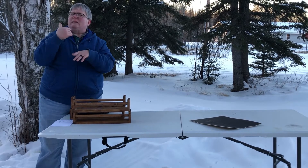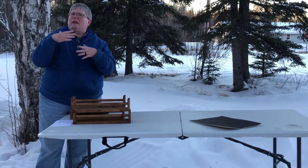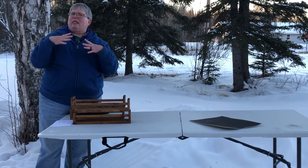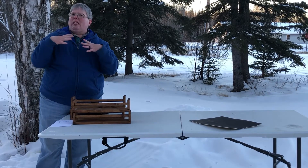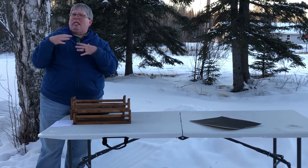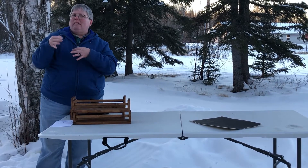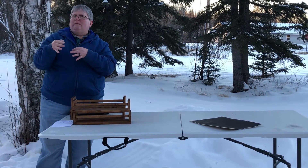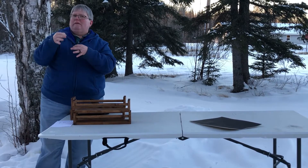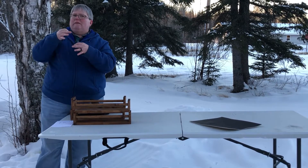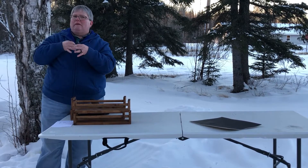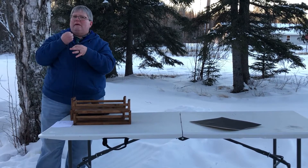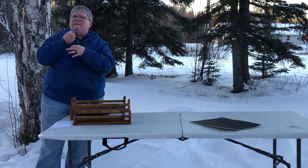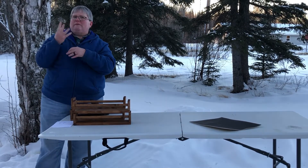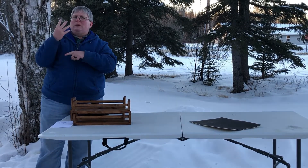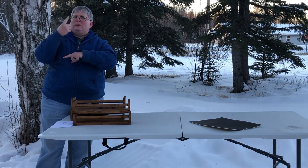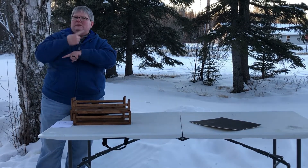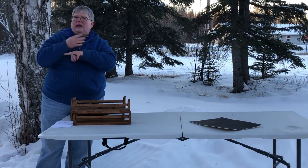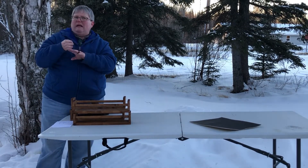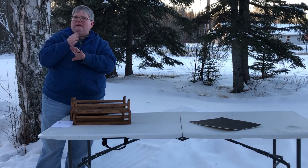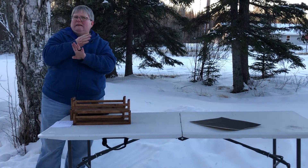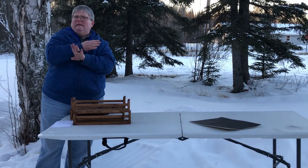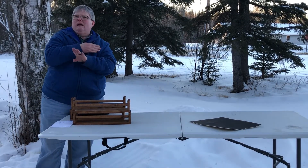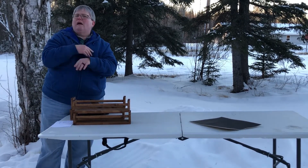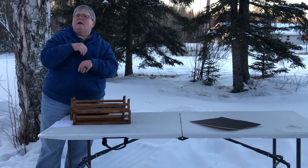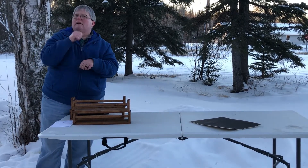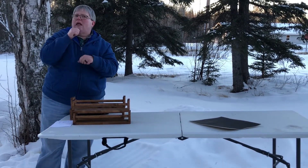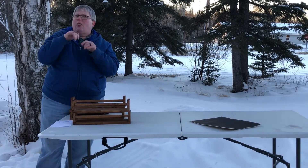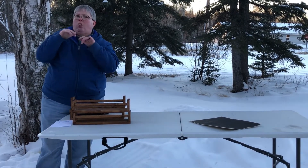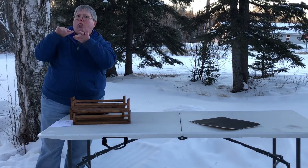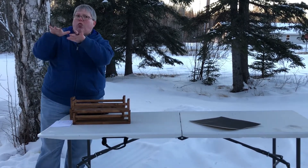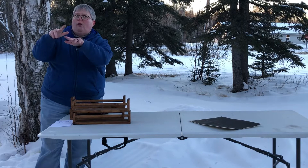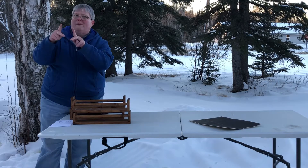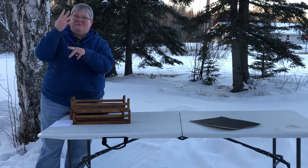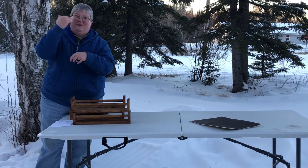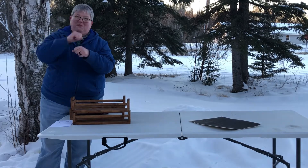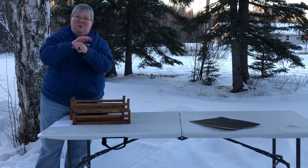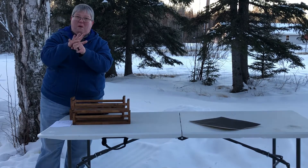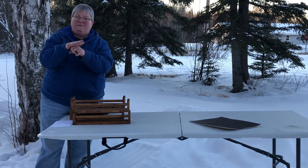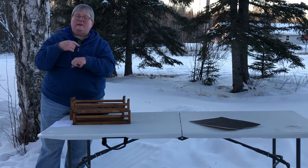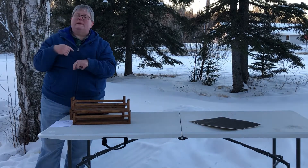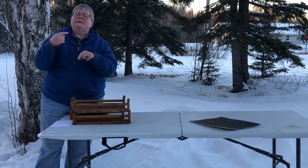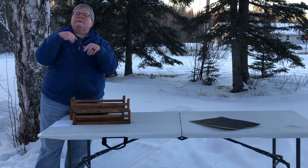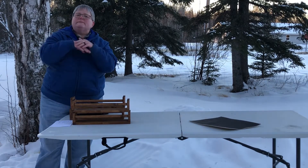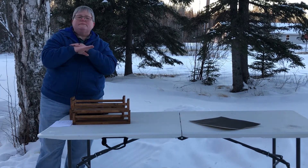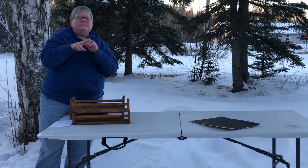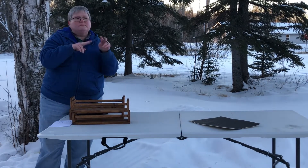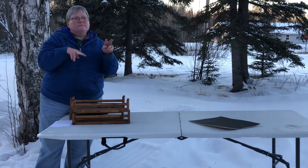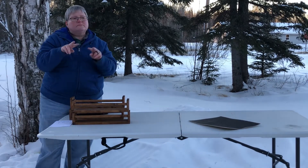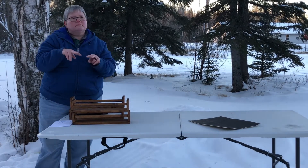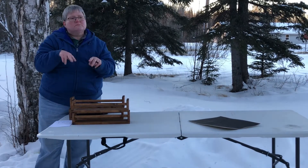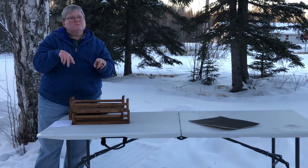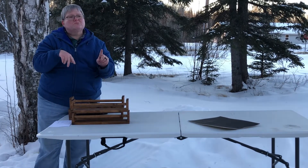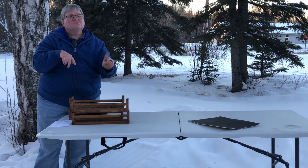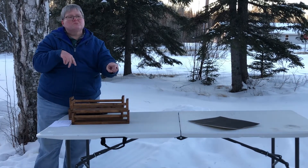we better go a few days before uh because a whole crowd of people and COVID. Uh-uh. So we went in